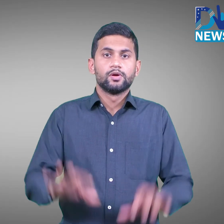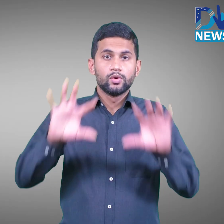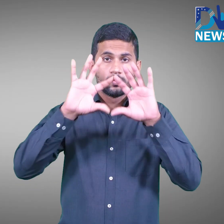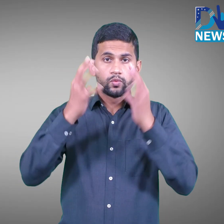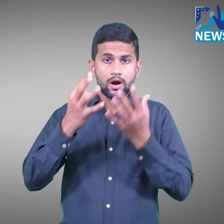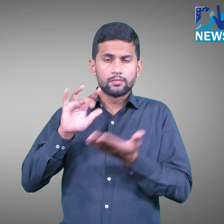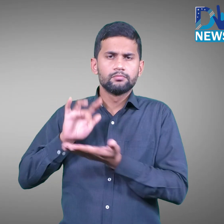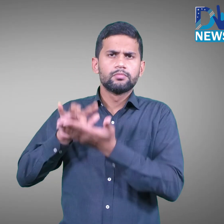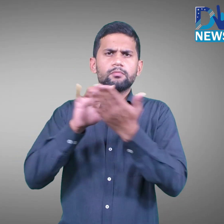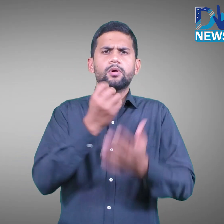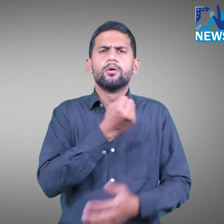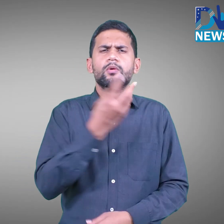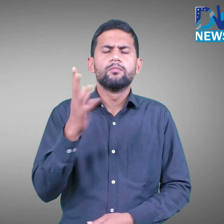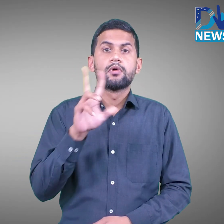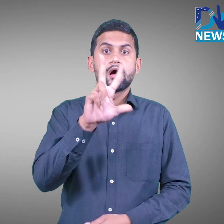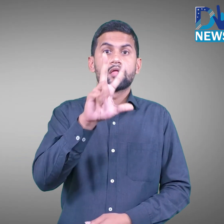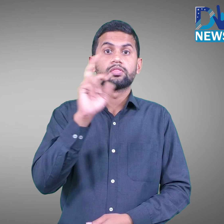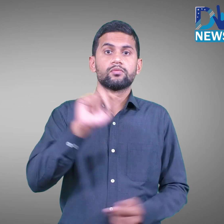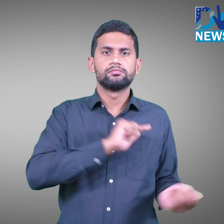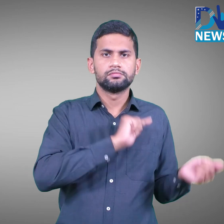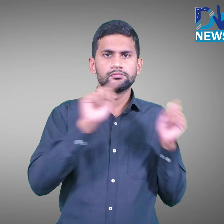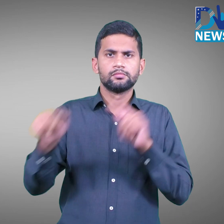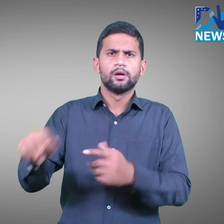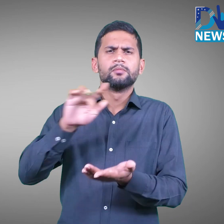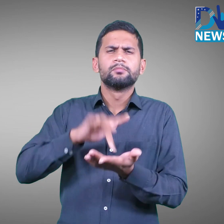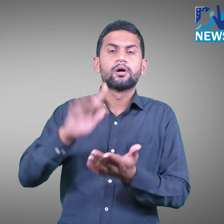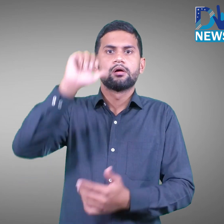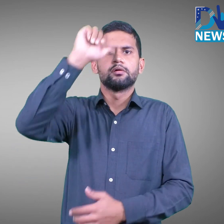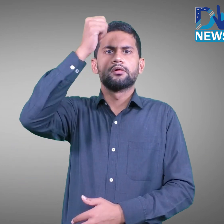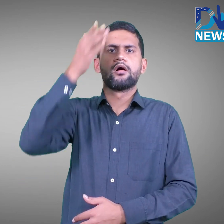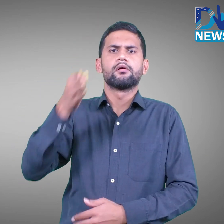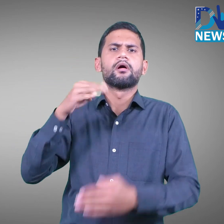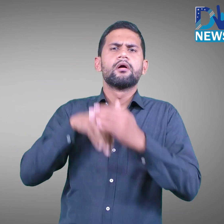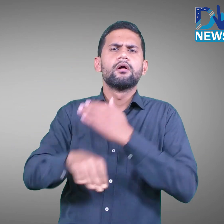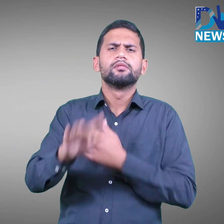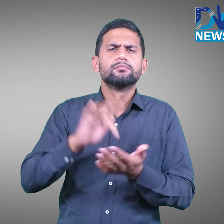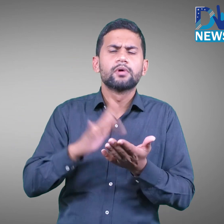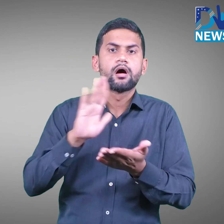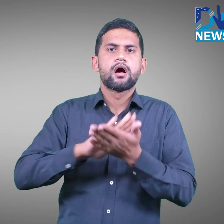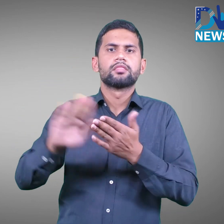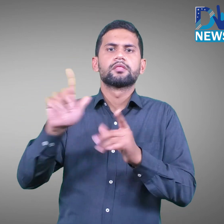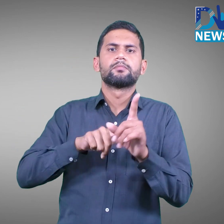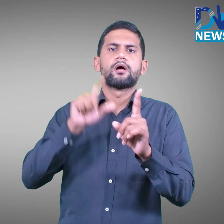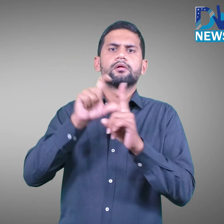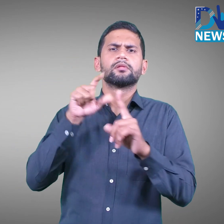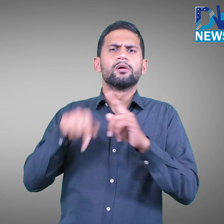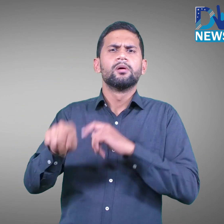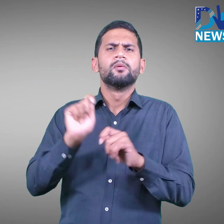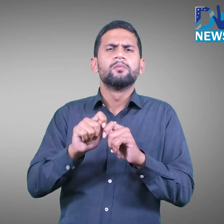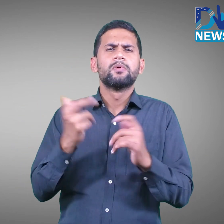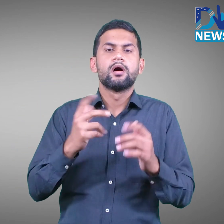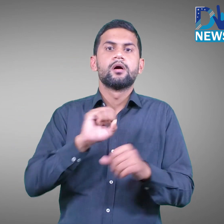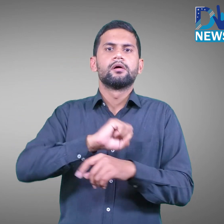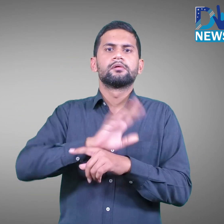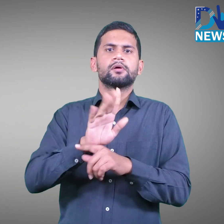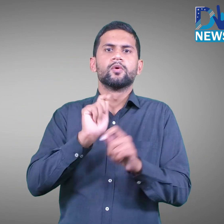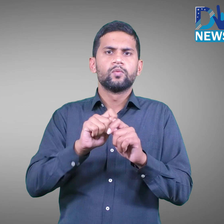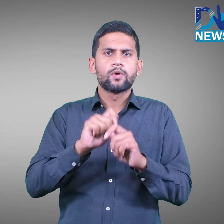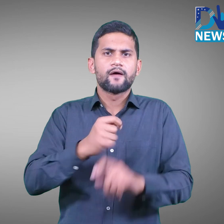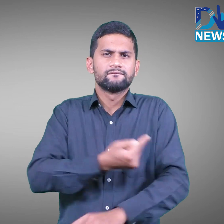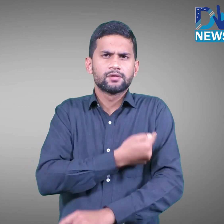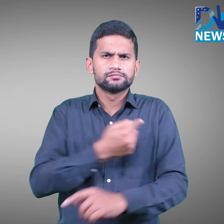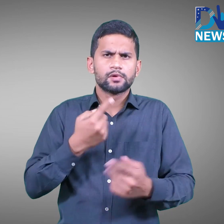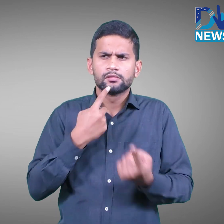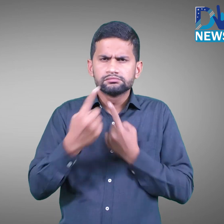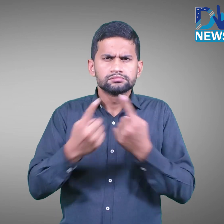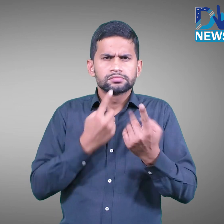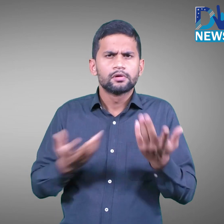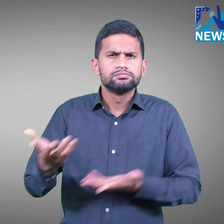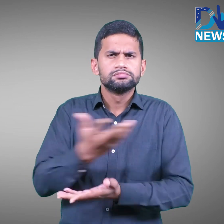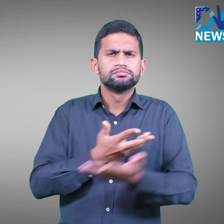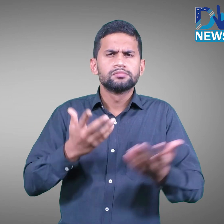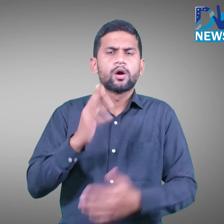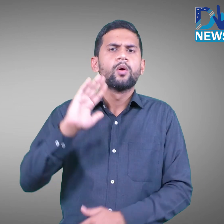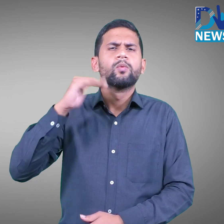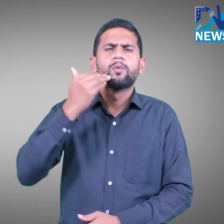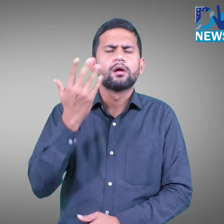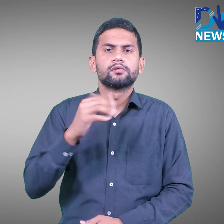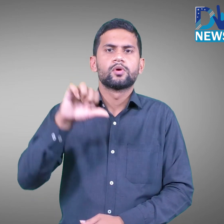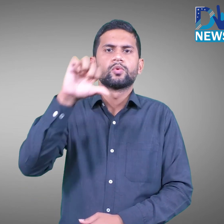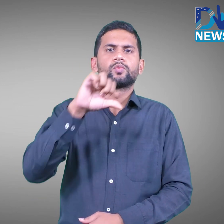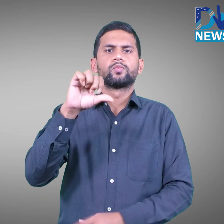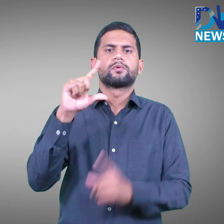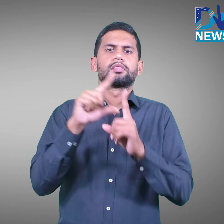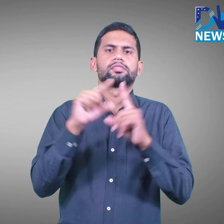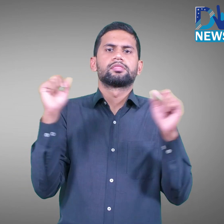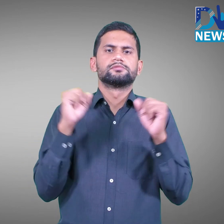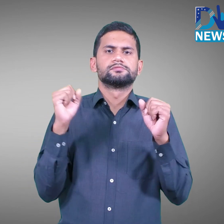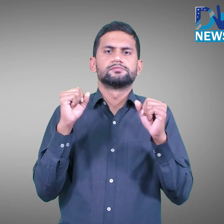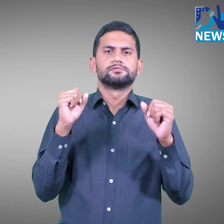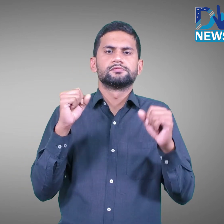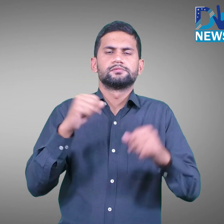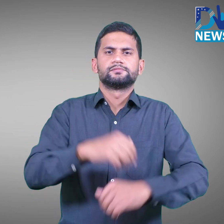Envoys of 80 nations to visit firms working on COVID-19 vaccine in Hyd